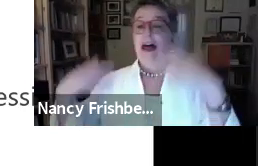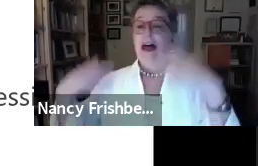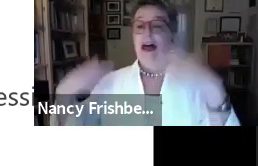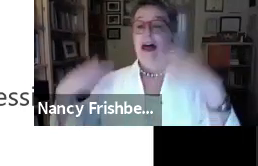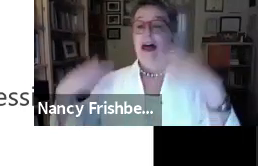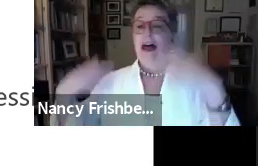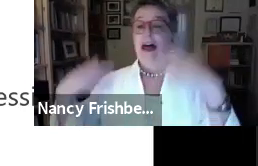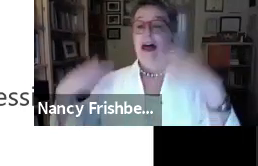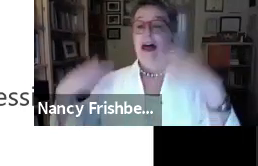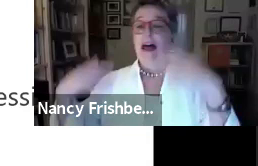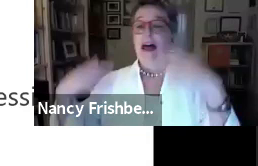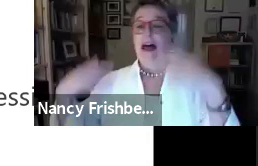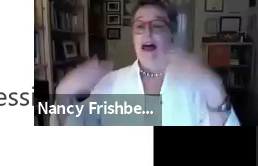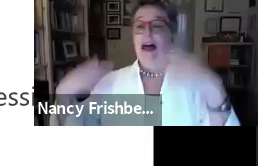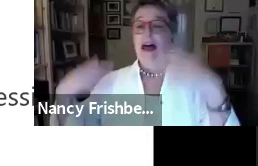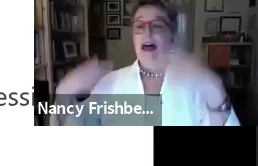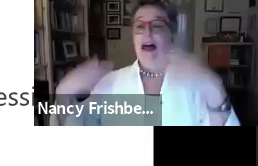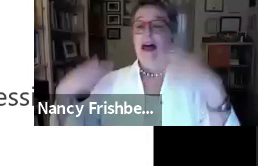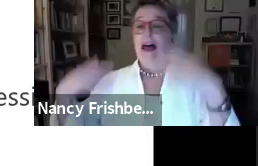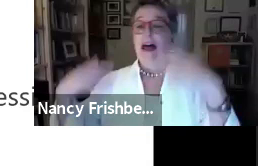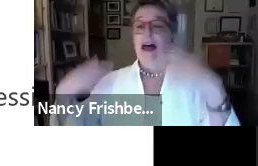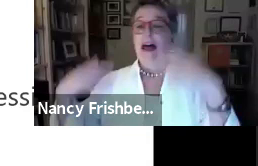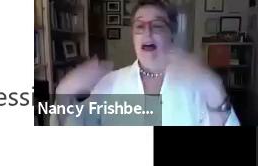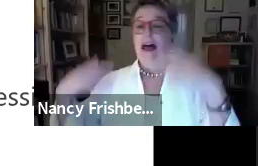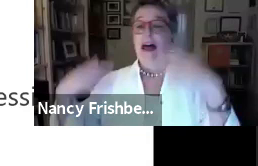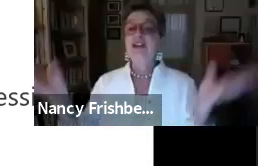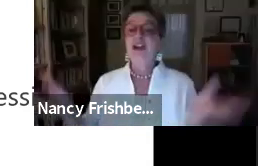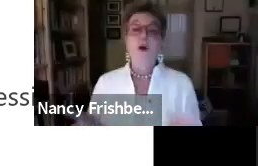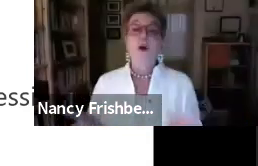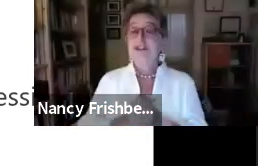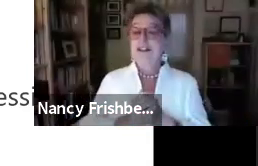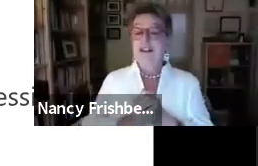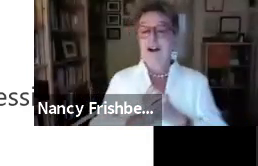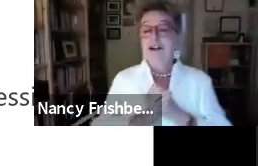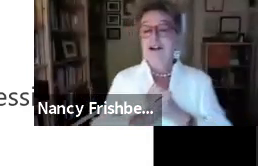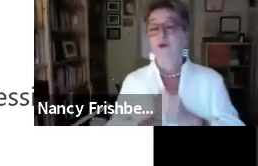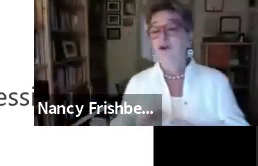know, 25 people. One of whom was somebody in a wheelchair, who uses a wheelchair,